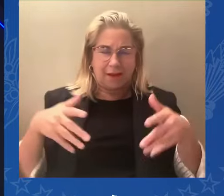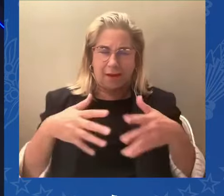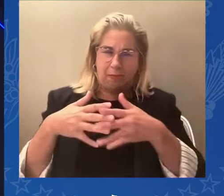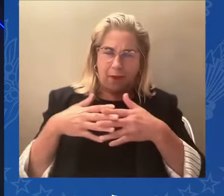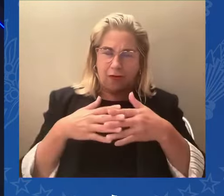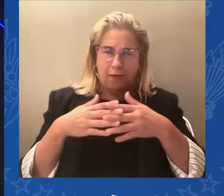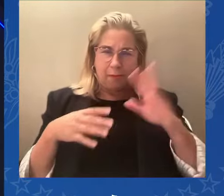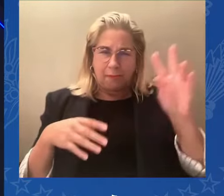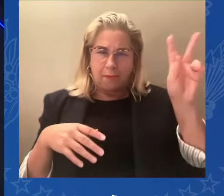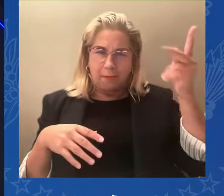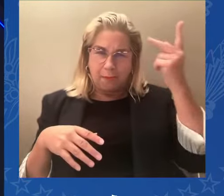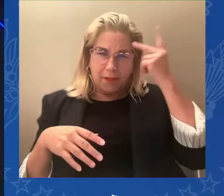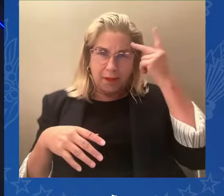Mr. Horsford: Can I please have your attention?